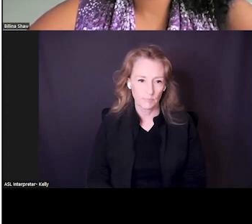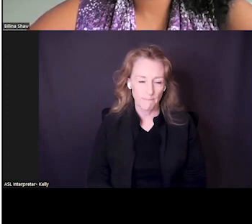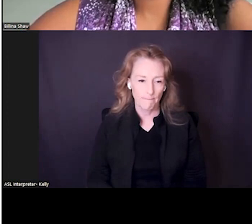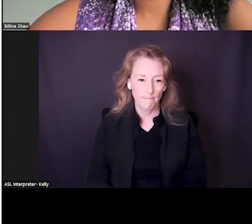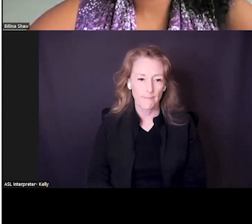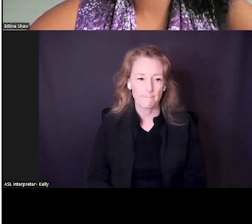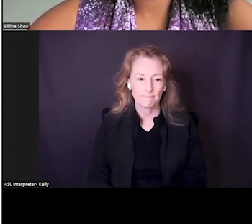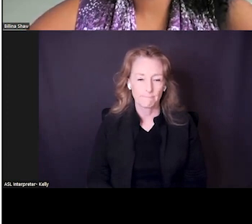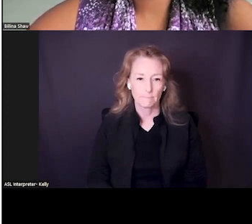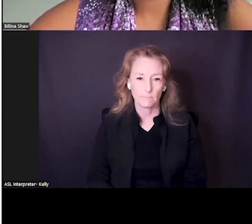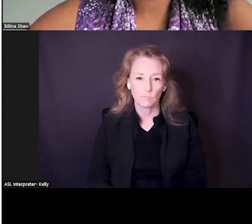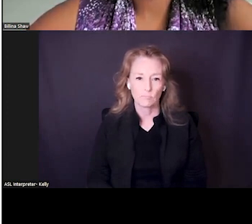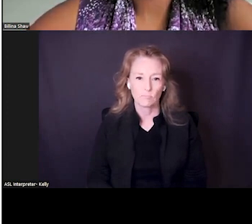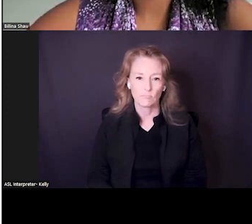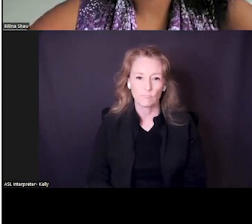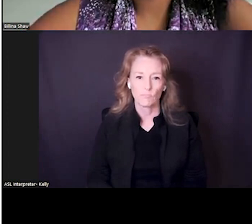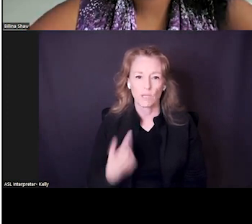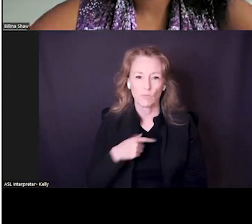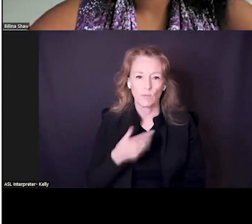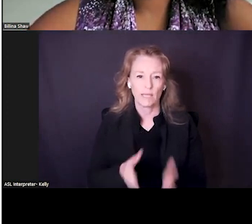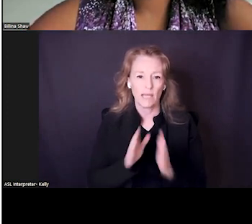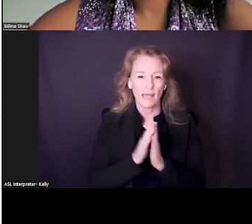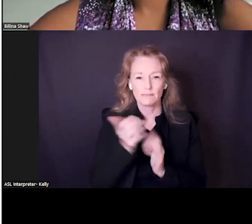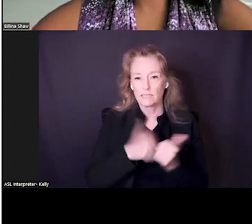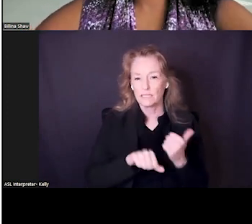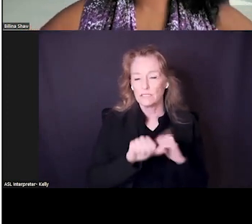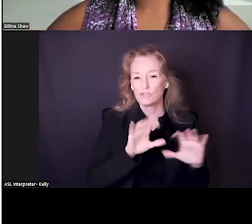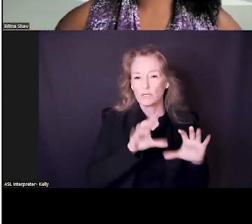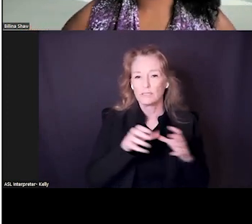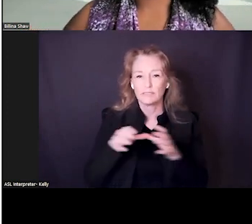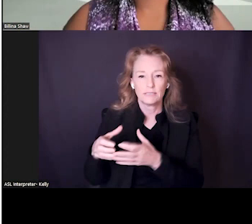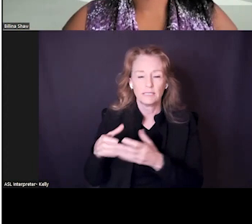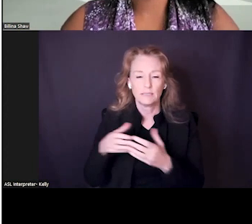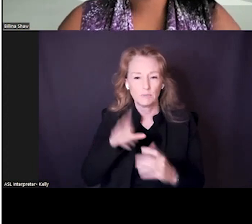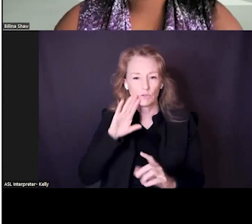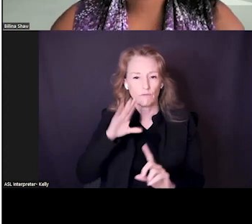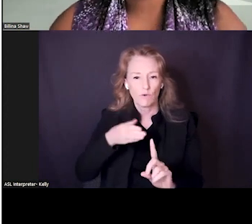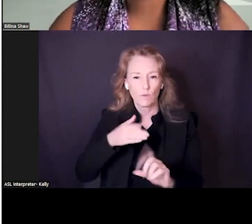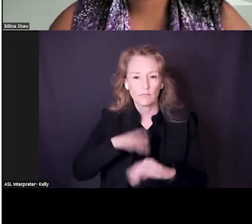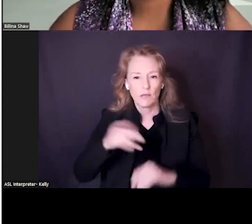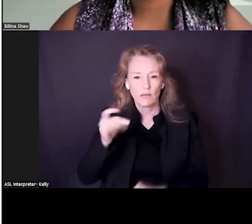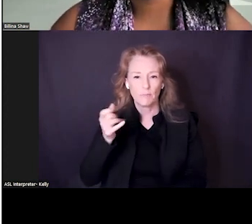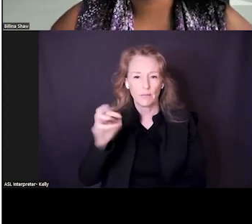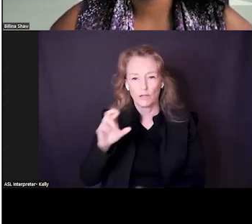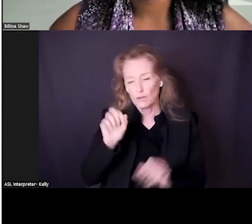AND ACTUALLY, WE ASKED EACH TEAM TO FOCUS ON A PILLAR SO THEY CAN SELECT MORE THAN ONE, BUT IT WAS EVENLY DISTRIBUTED.